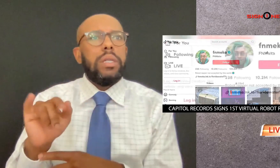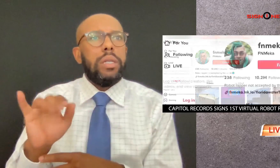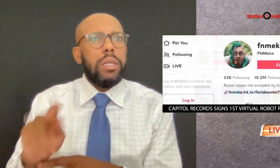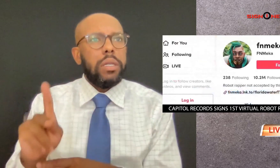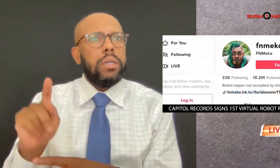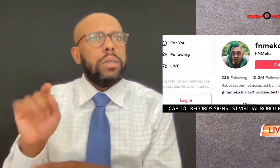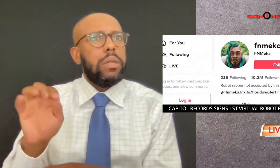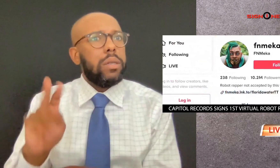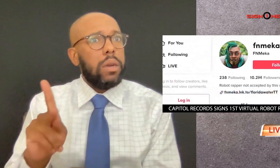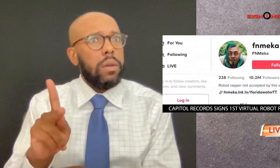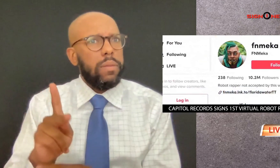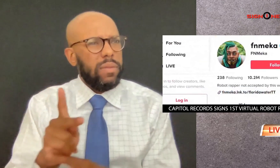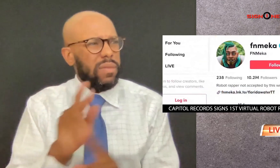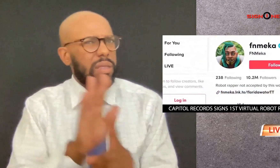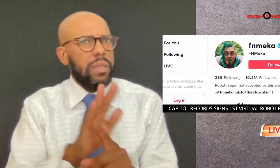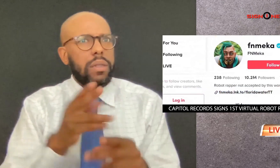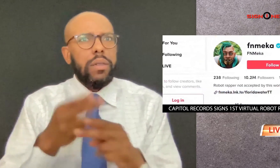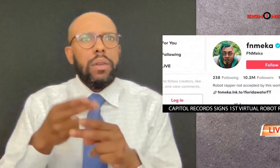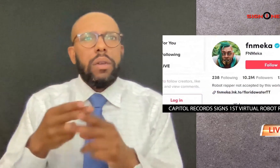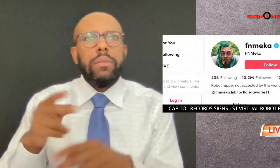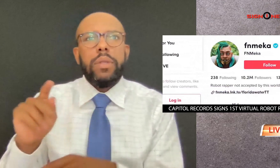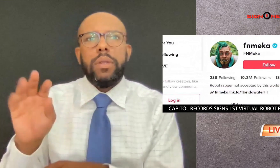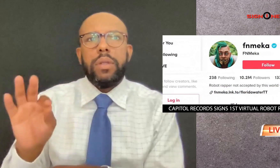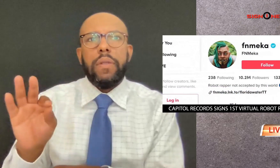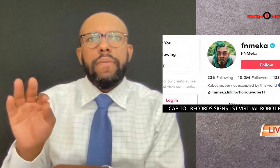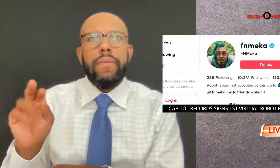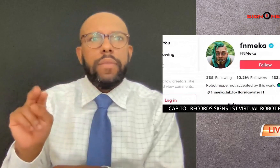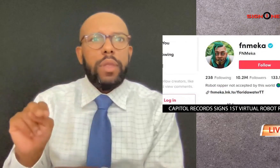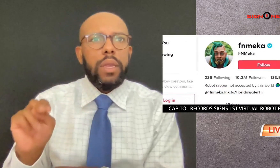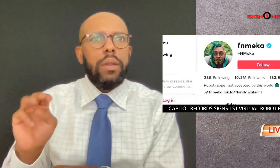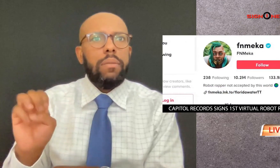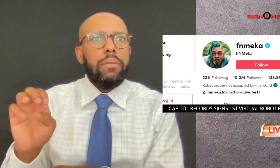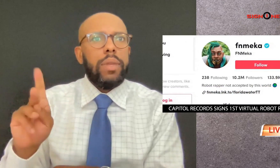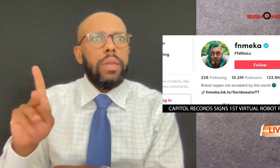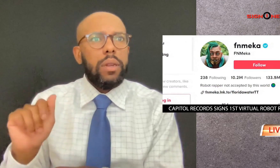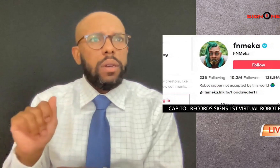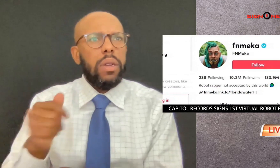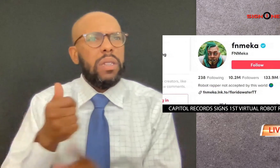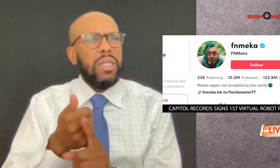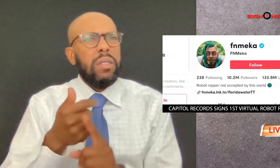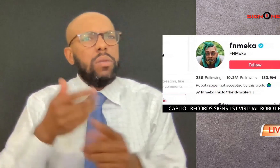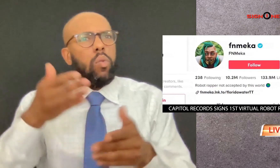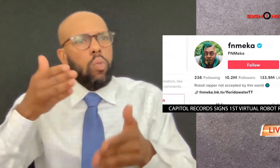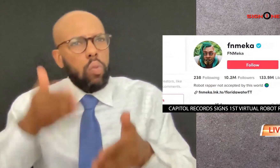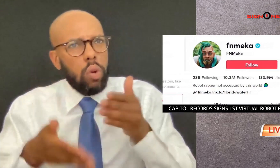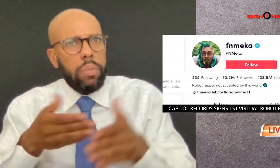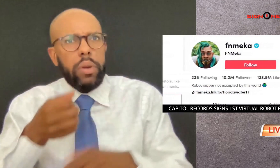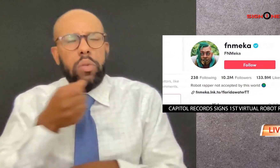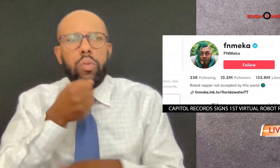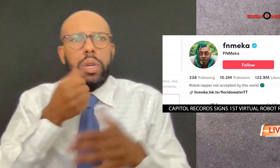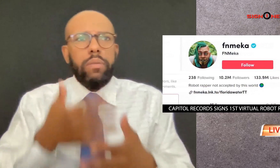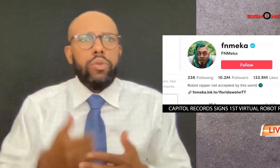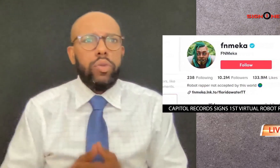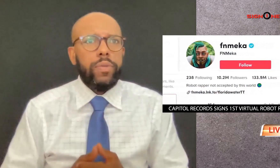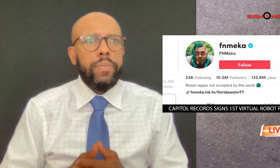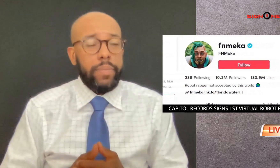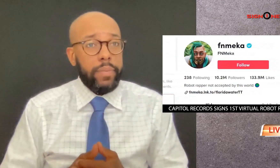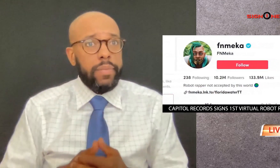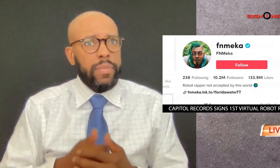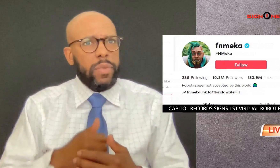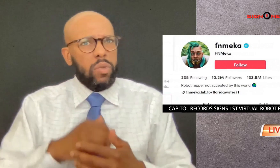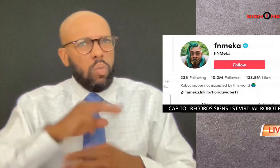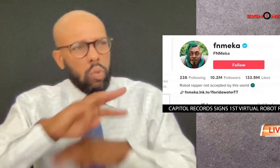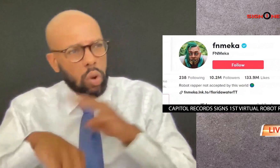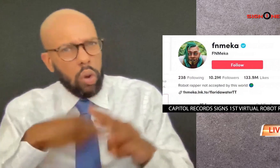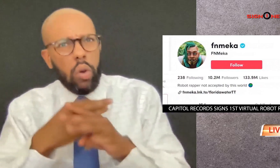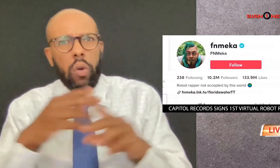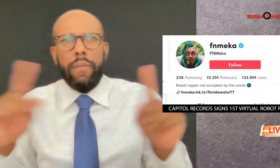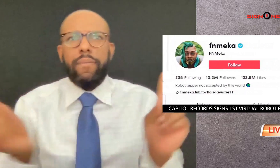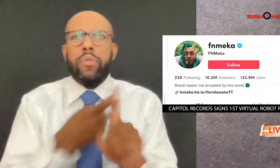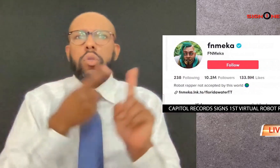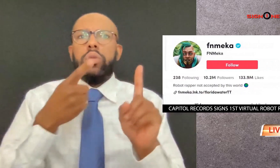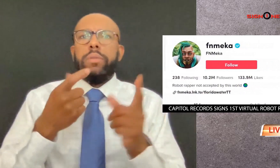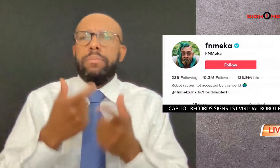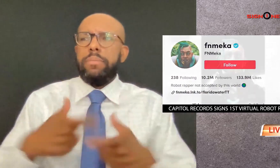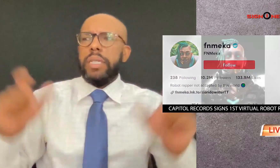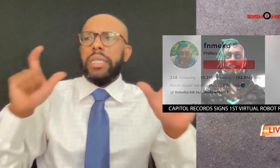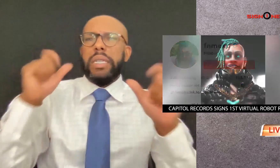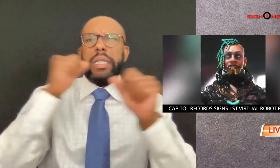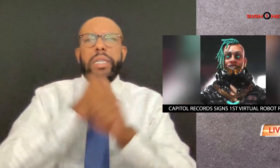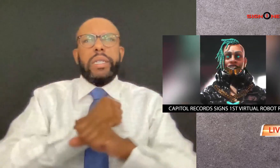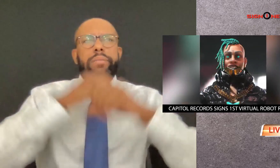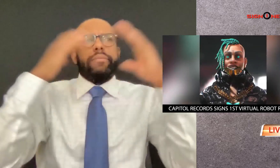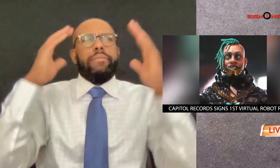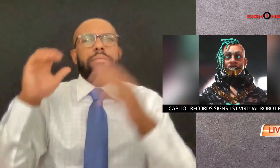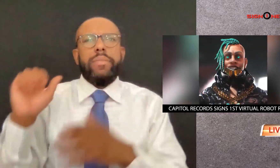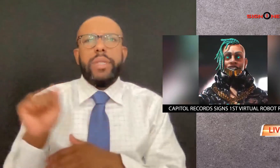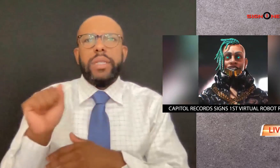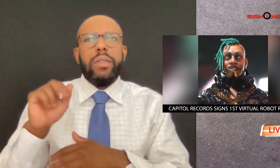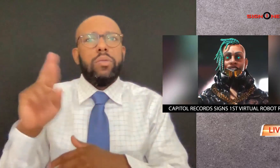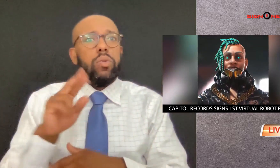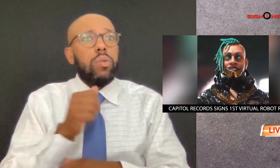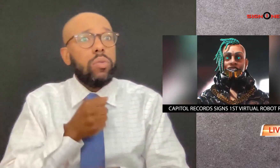named "FNMeka" has over 10 million followers on Tik-Tok